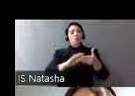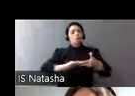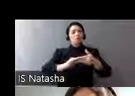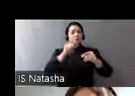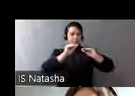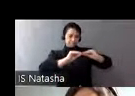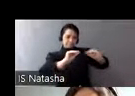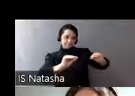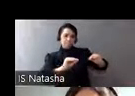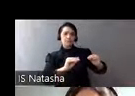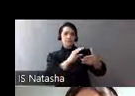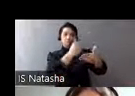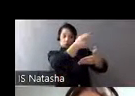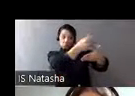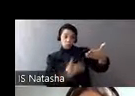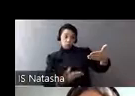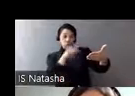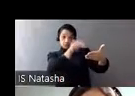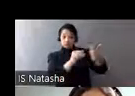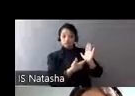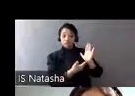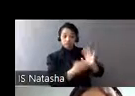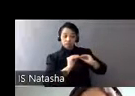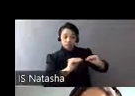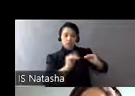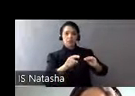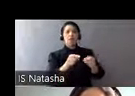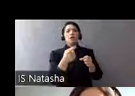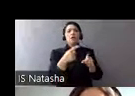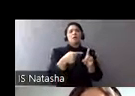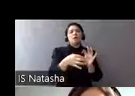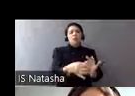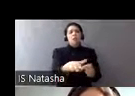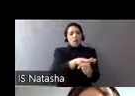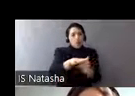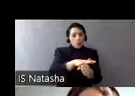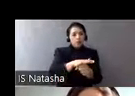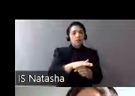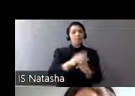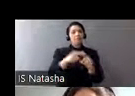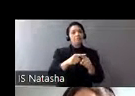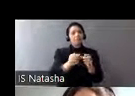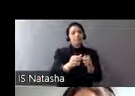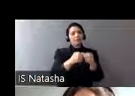There's a need for more training at local level and to reach smaller organizations.